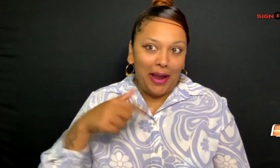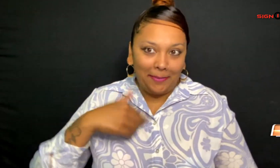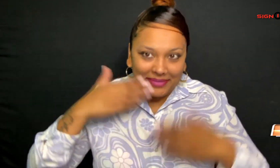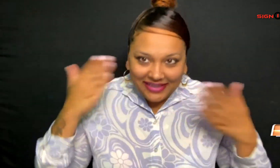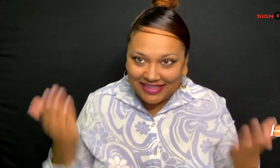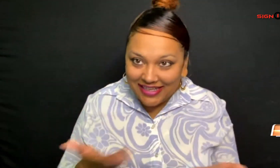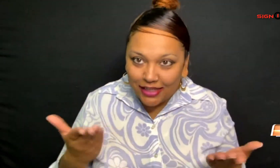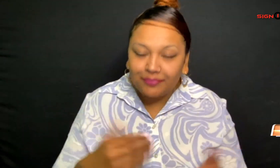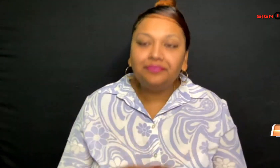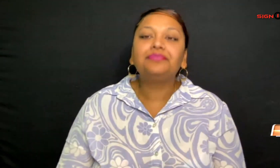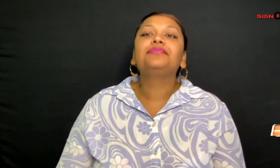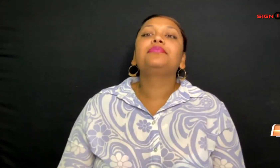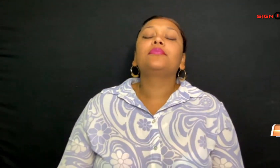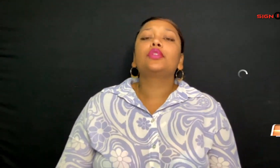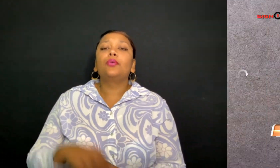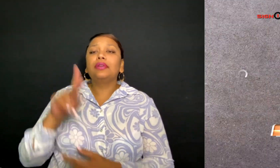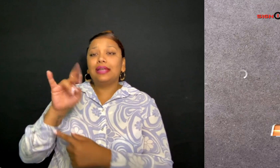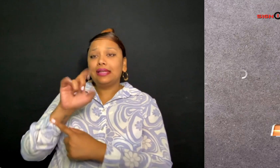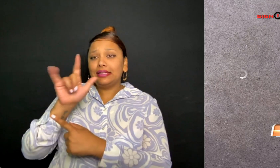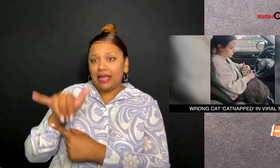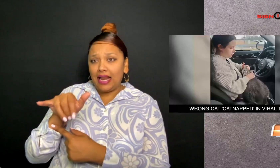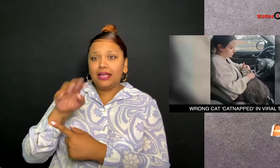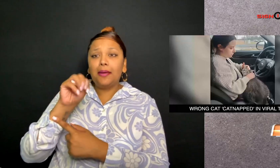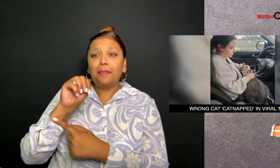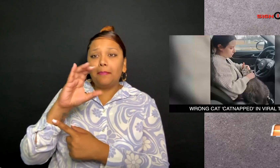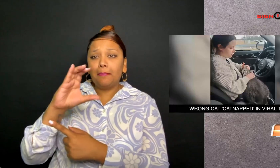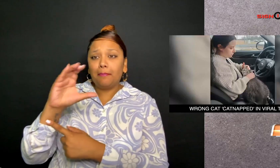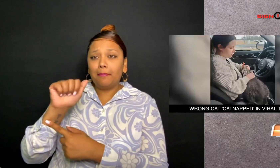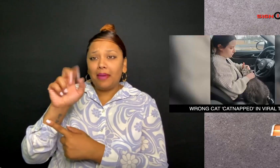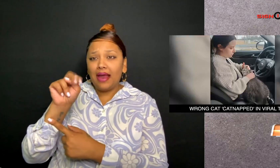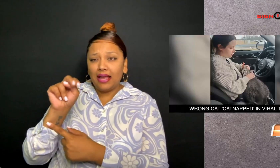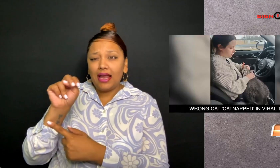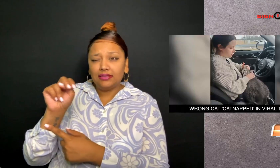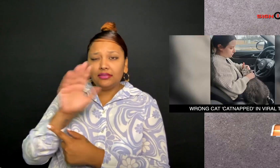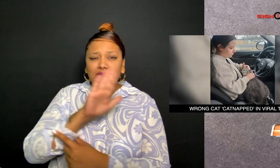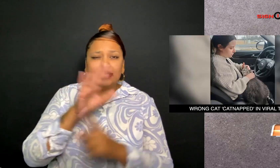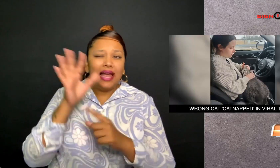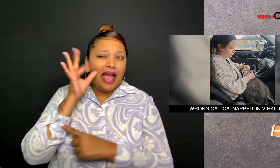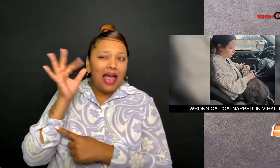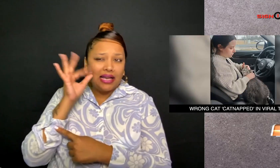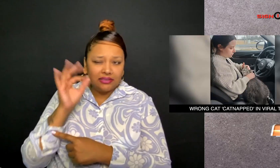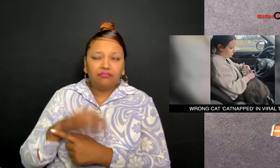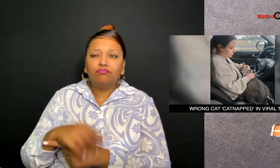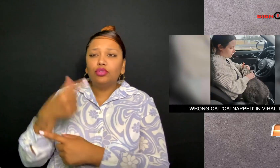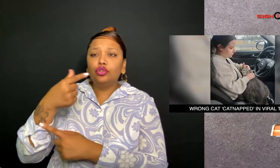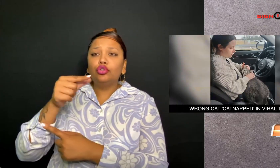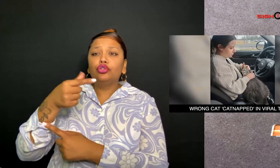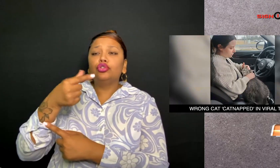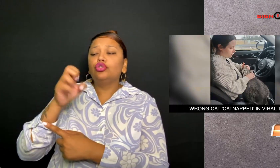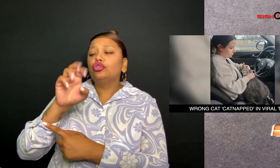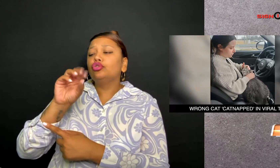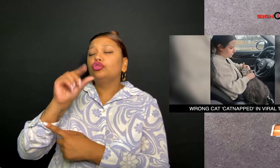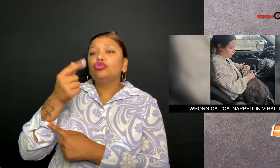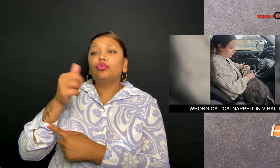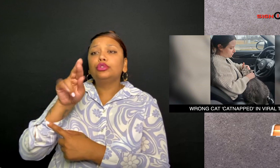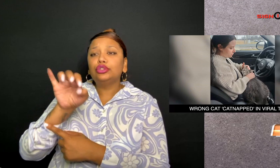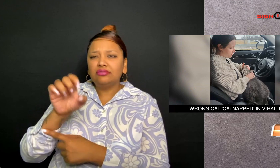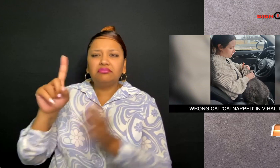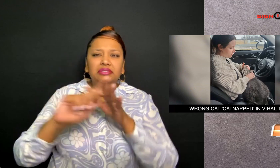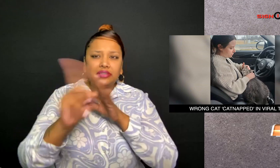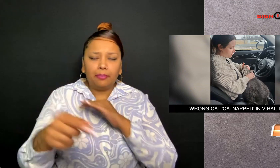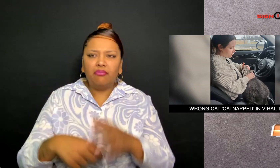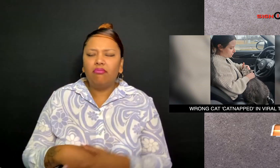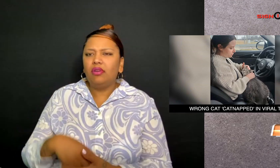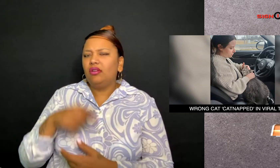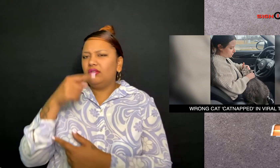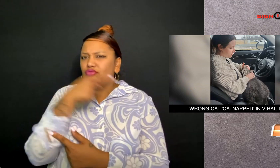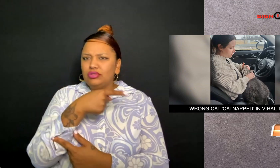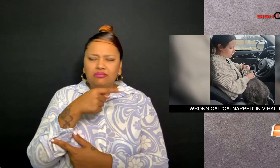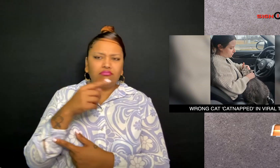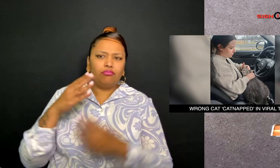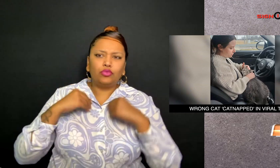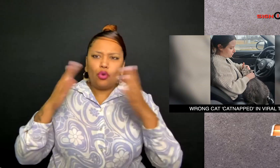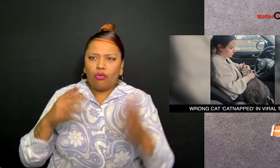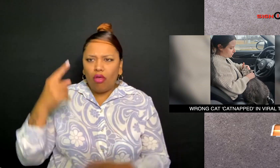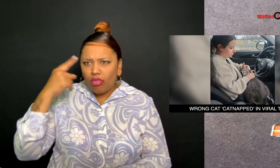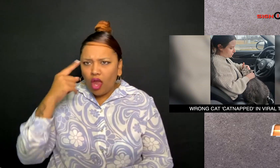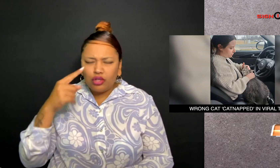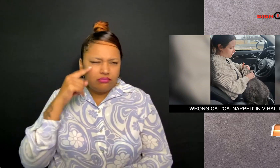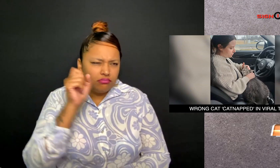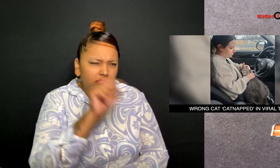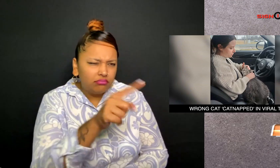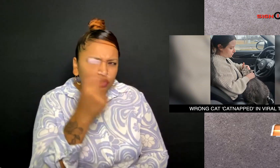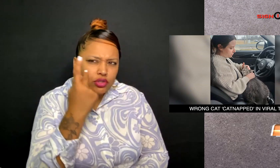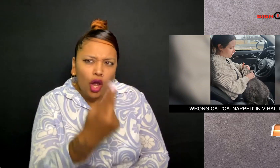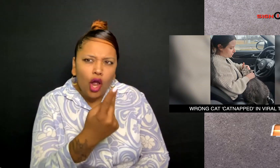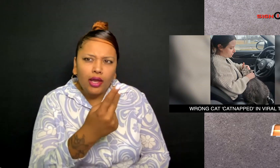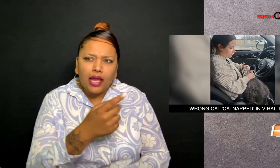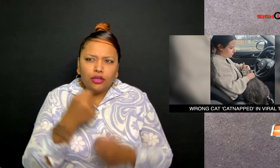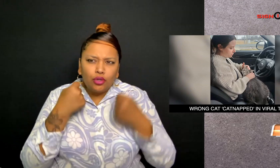where I am Kelly McCann's cat George escaped she thought she spotted him as she drove up